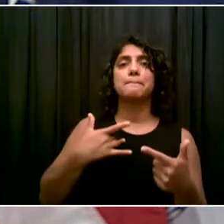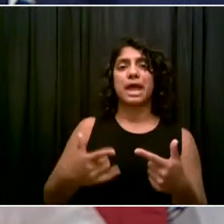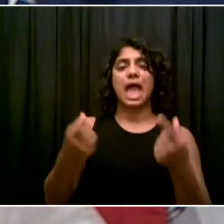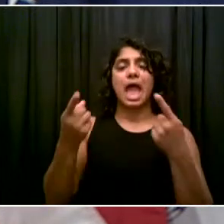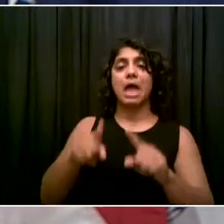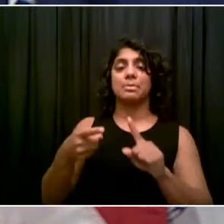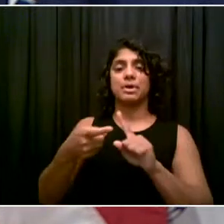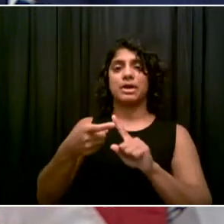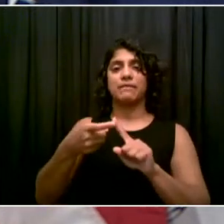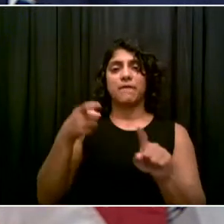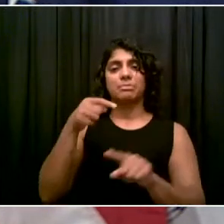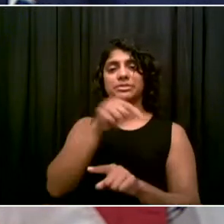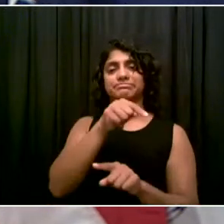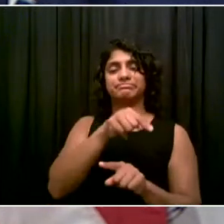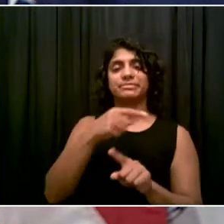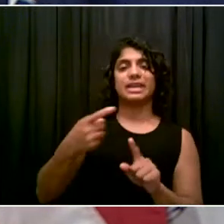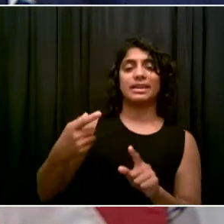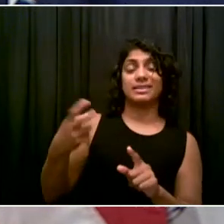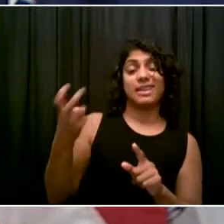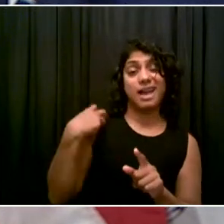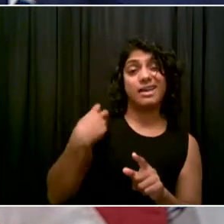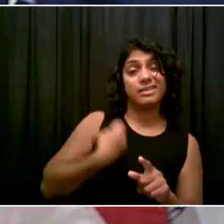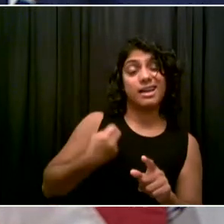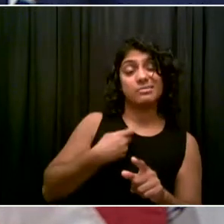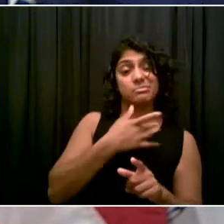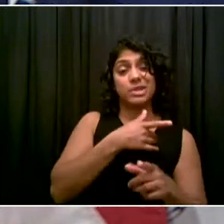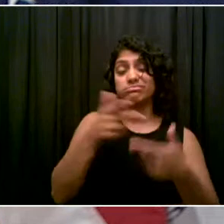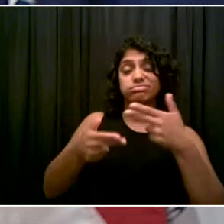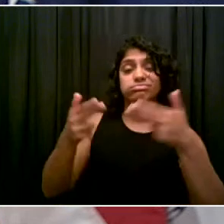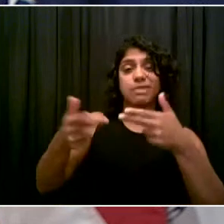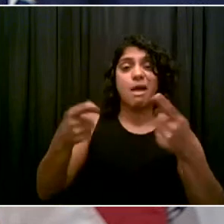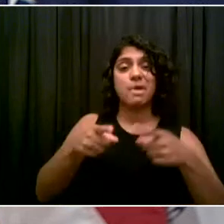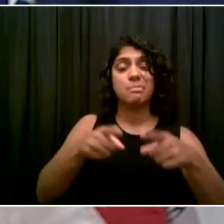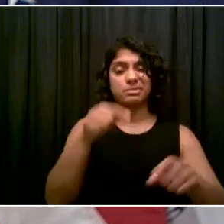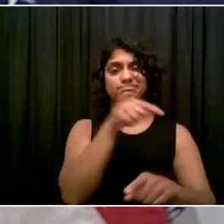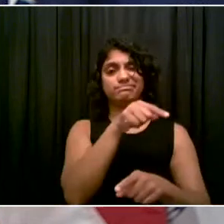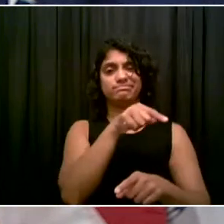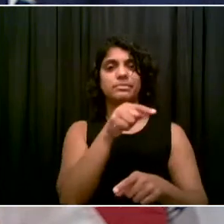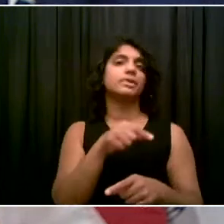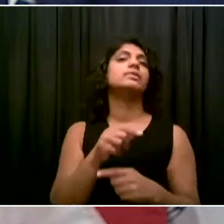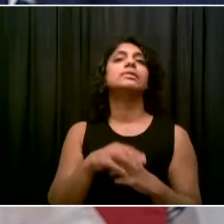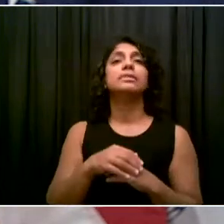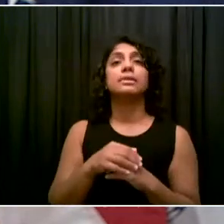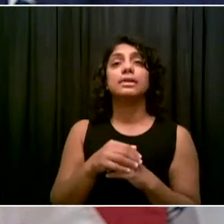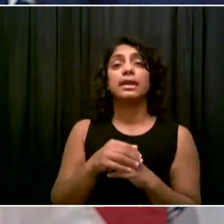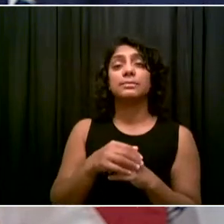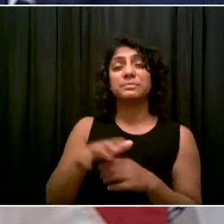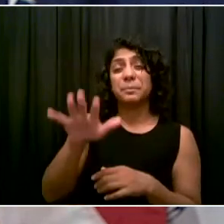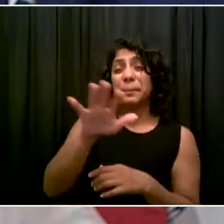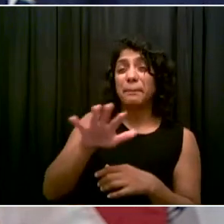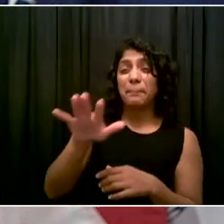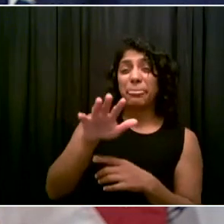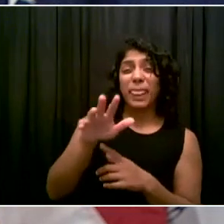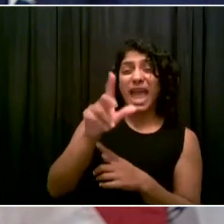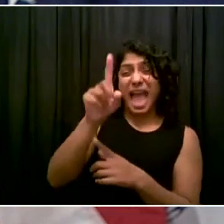HTE ANGGS ARE HTE FOCUS WHEN YOU LOOK AT THE SHOOTINGS HATT WE HAVE, WE ATTRIBUTE EASILY , ROUGHLY HALF OF THE SHOOTINGS